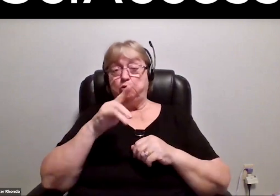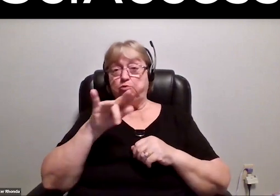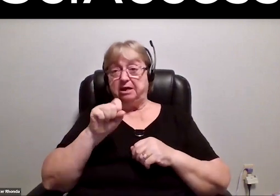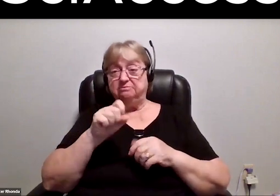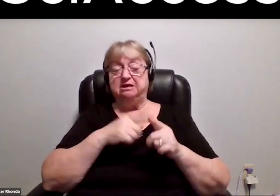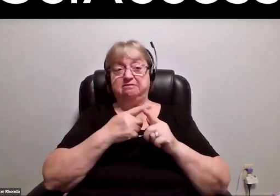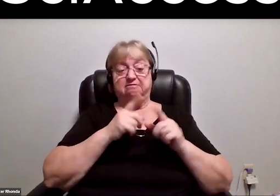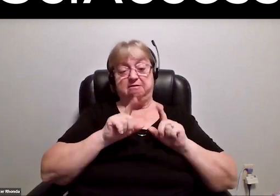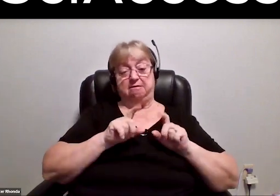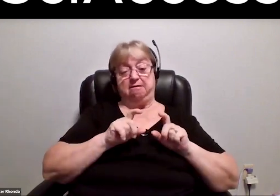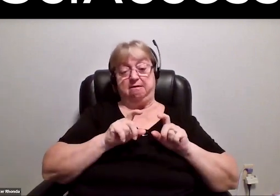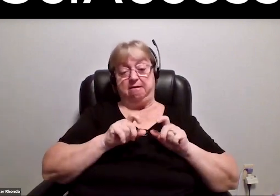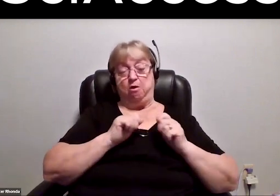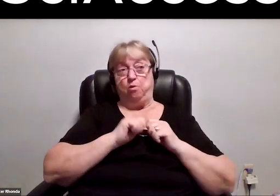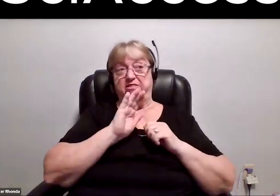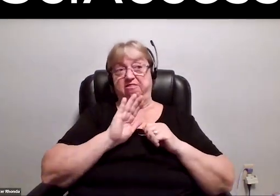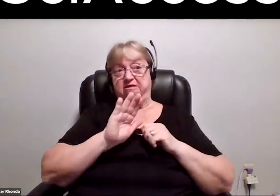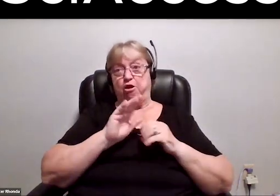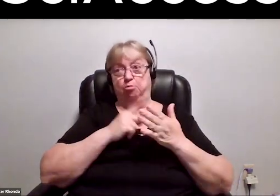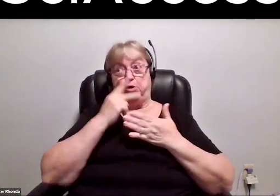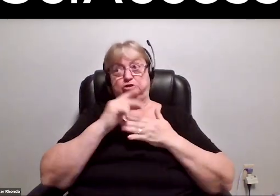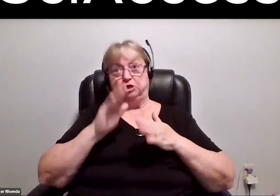with their project suggester during the course.